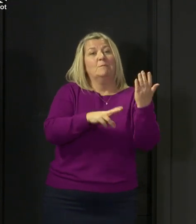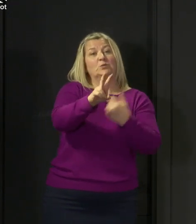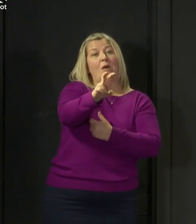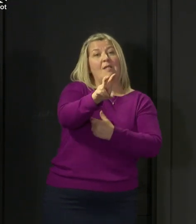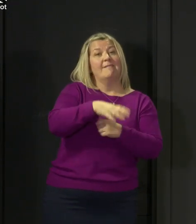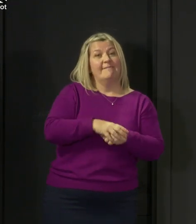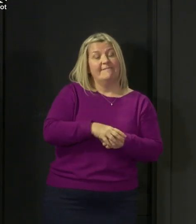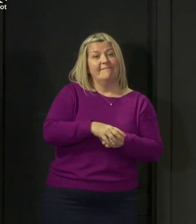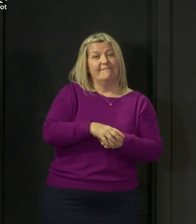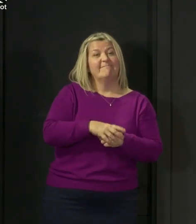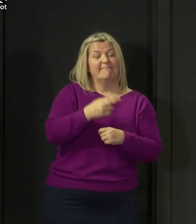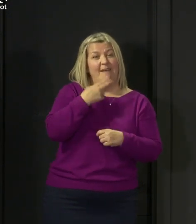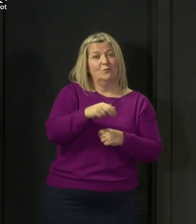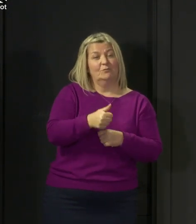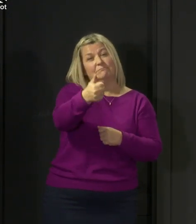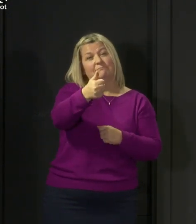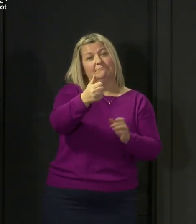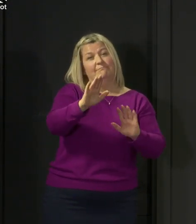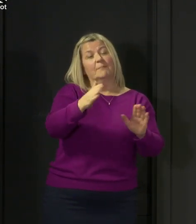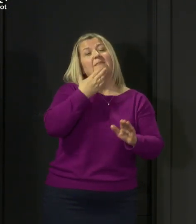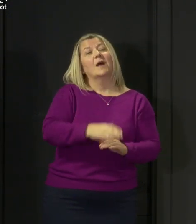of 12:30pm, and in the meantime thank you all very much for joining us.